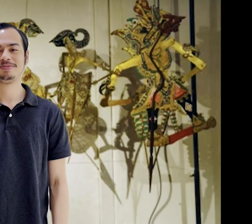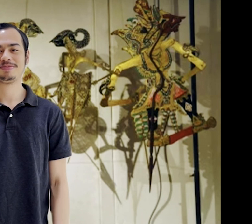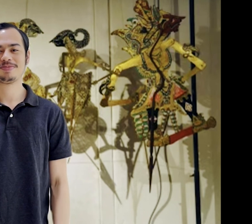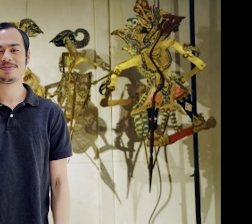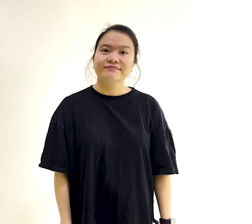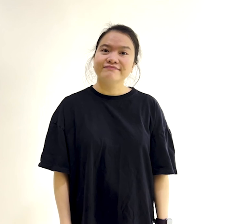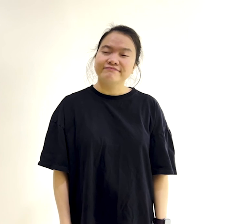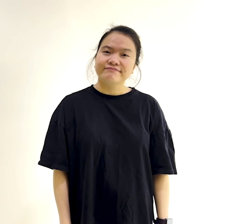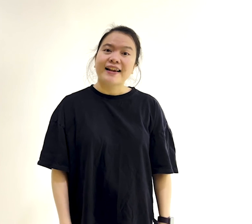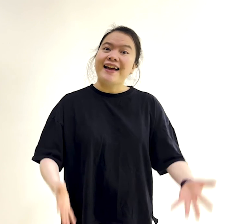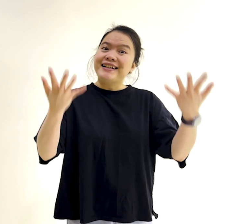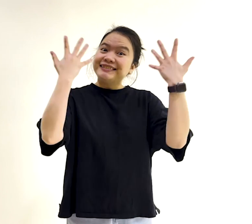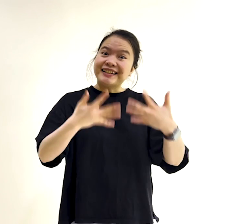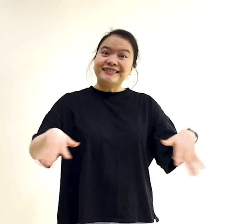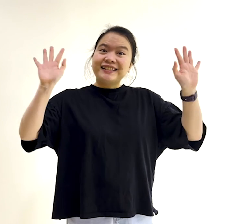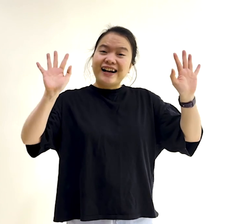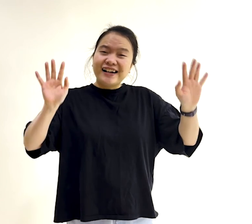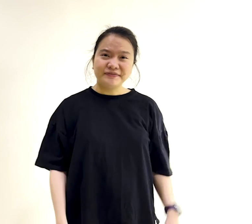That is it!